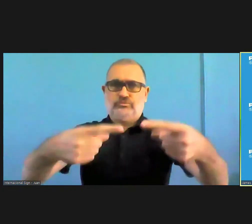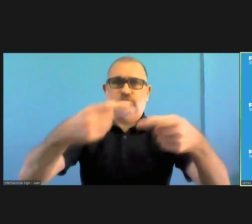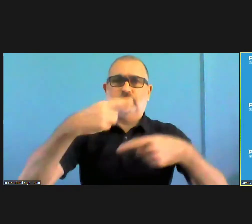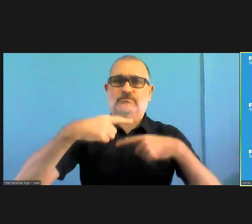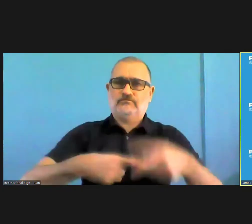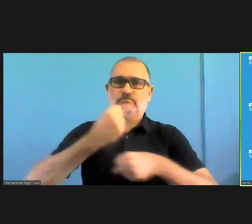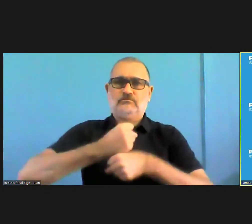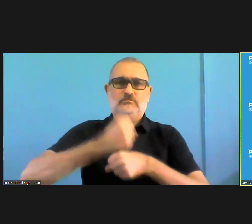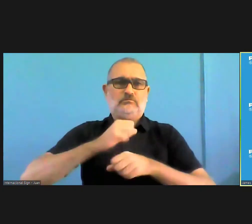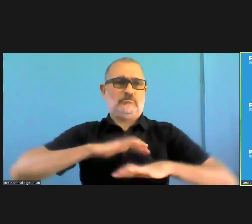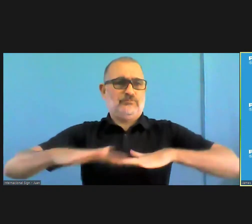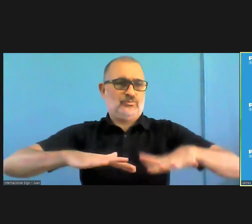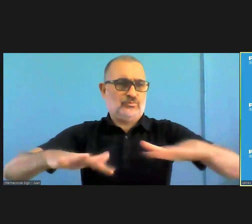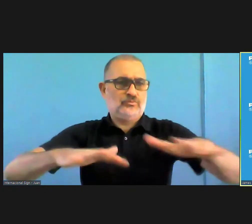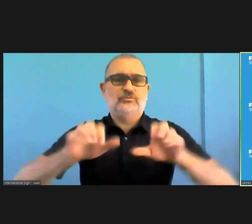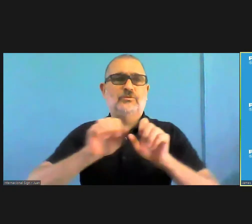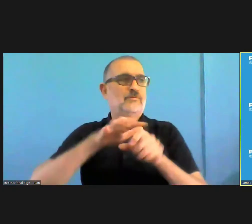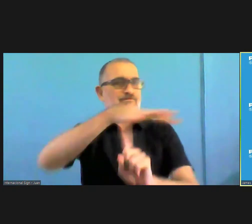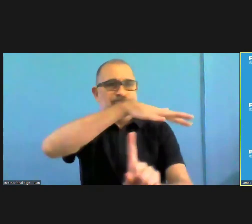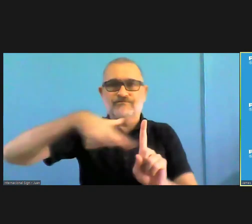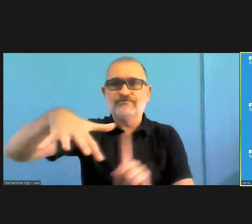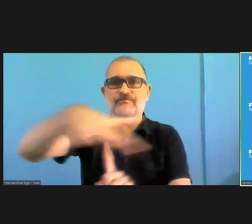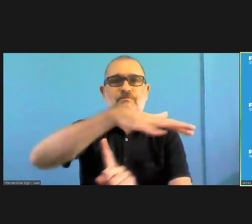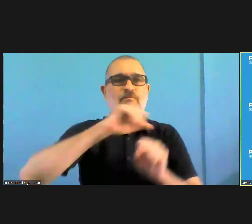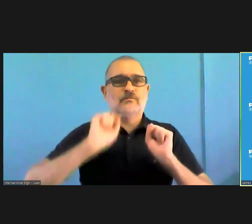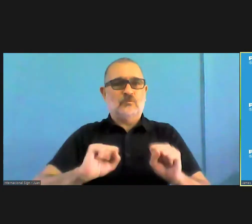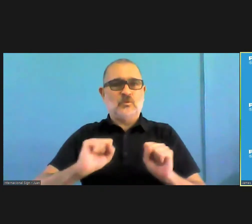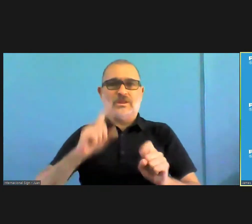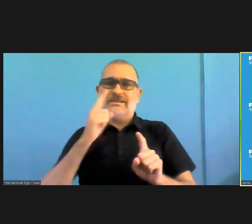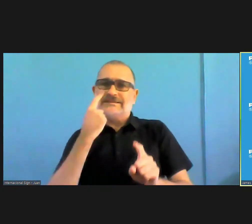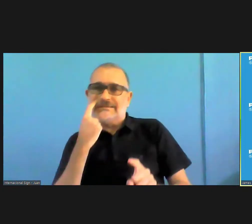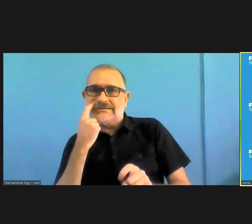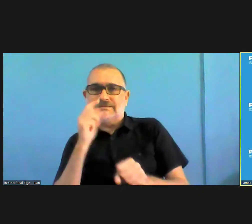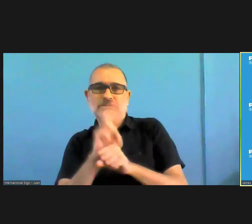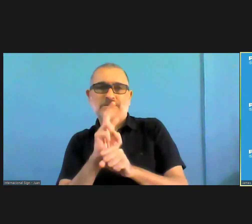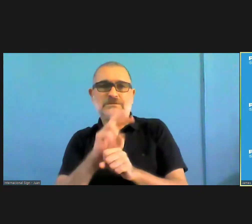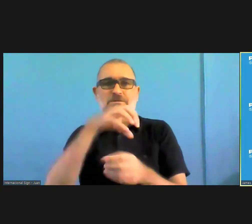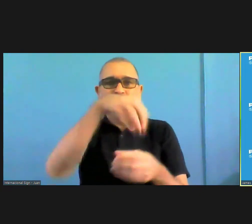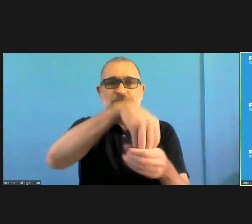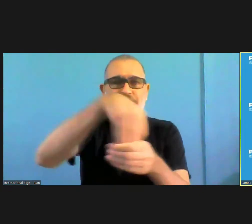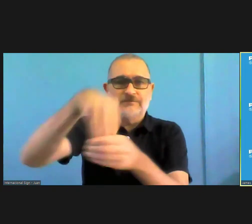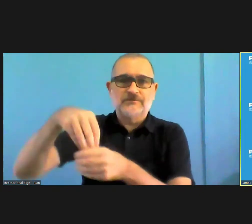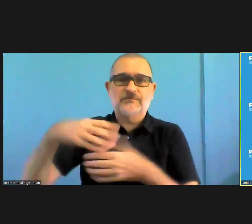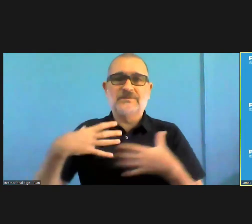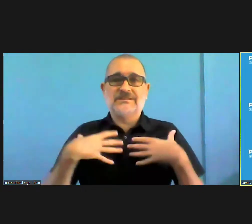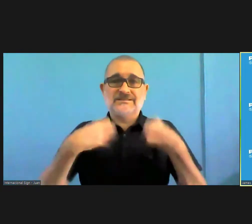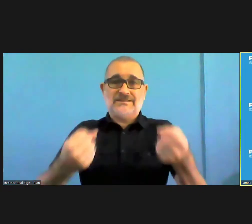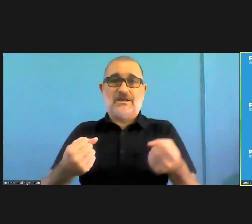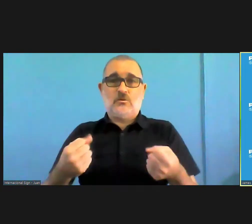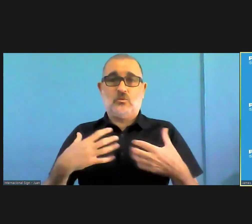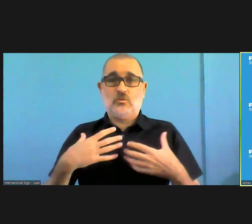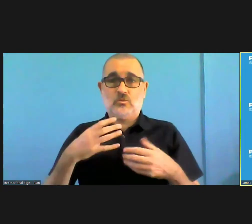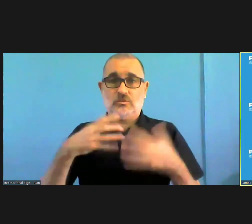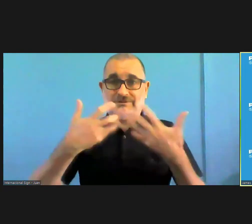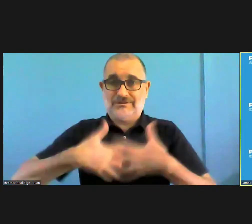That health systems have adopted during the pandemic response. We're looking at four key areas of work in this proposal.